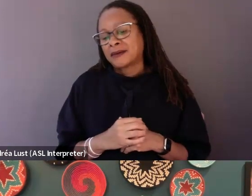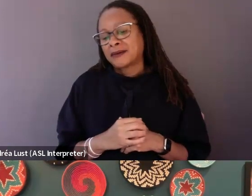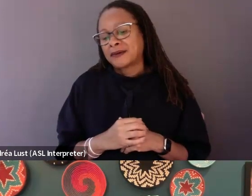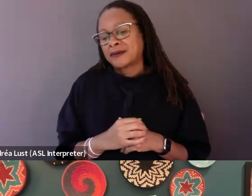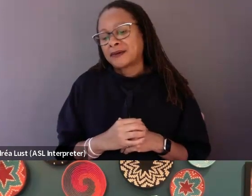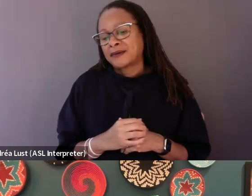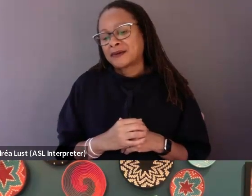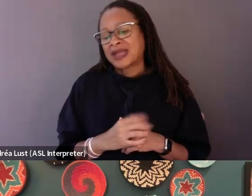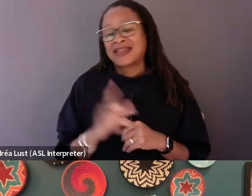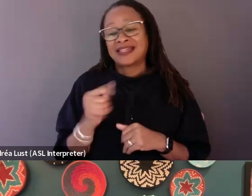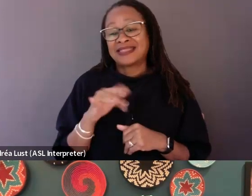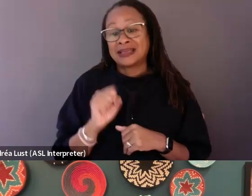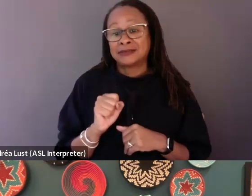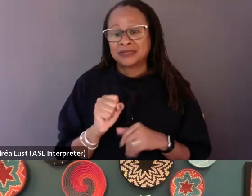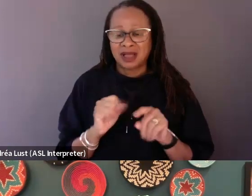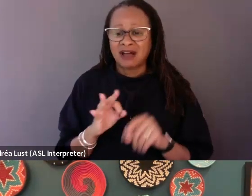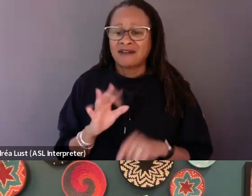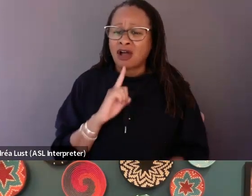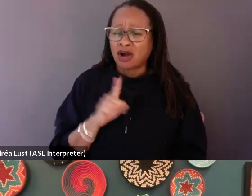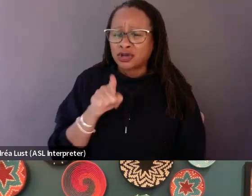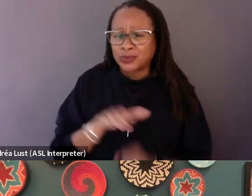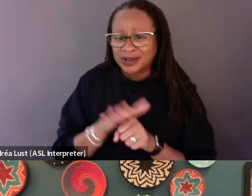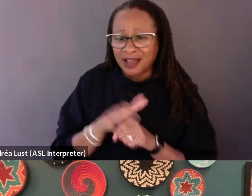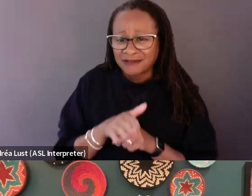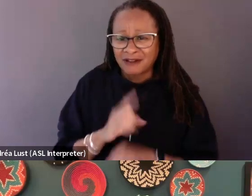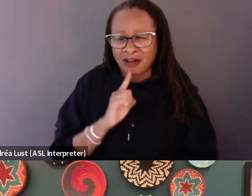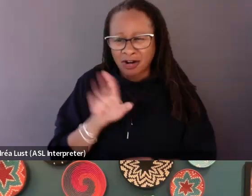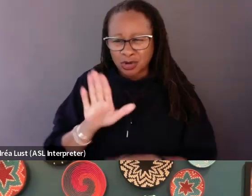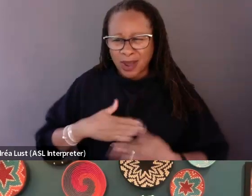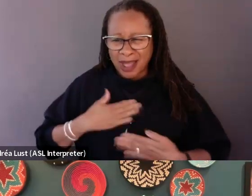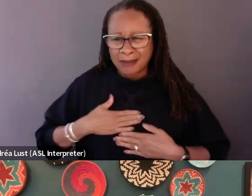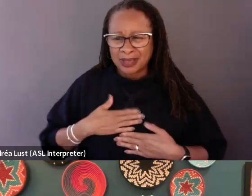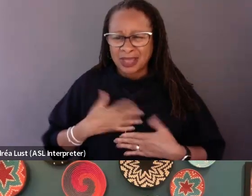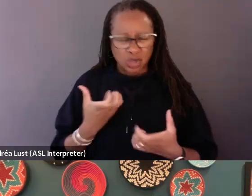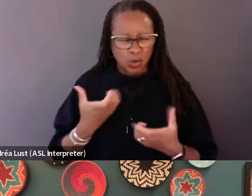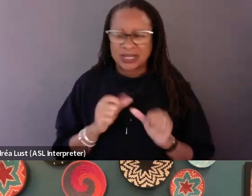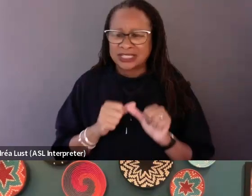are you enough and are you happy with what you have? Or do you want to keep striving? What is enough?